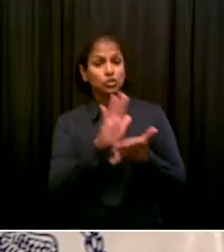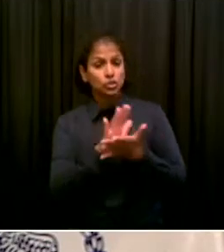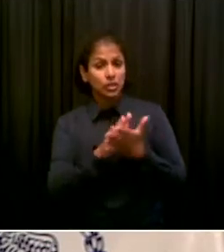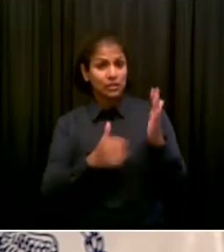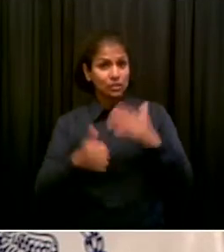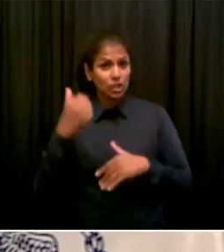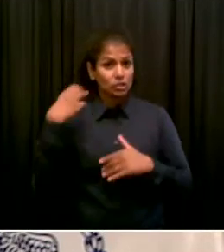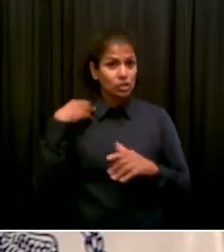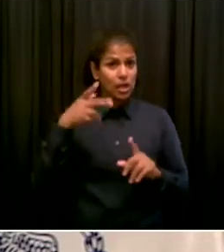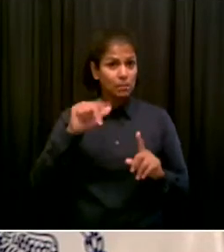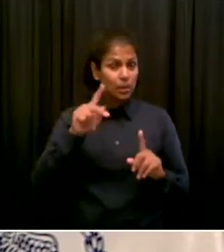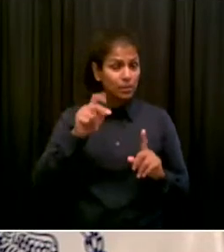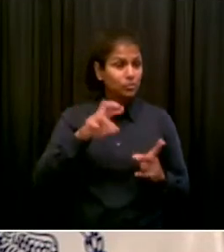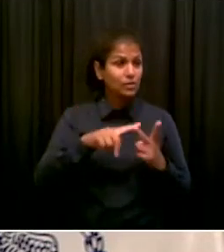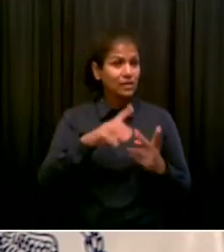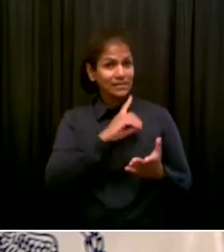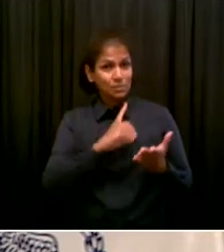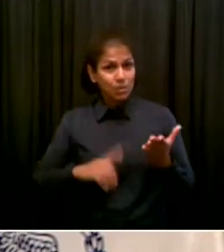GIANTS QUESTION, THAT BECOMES